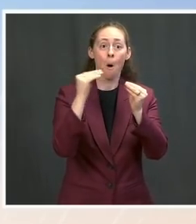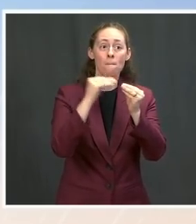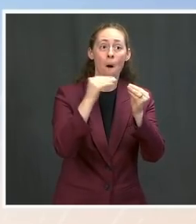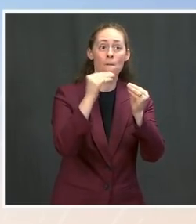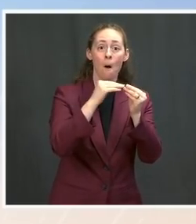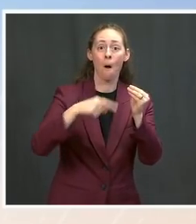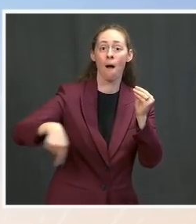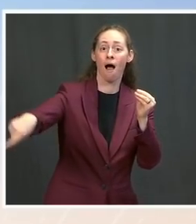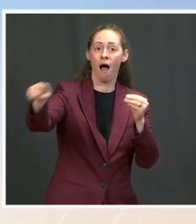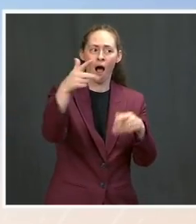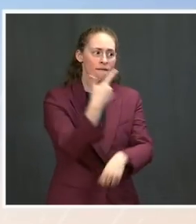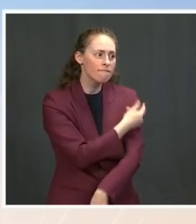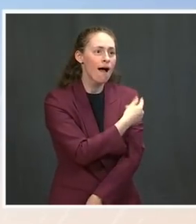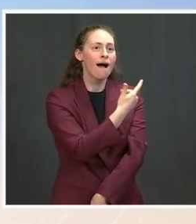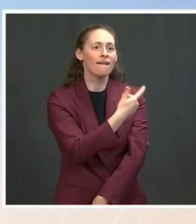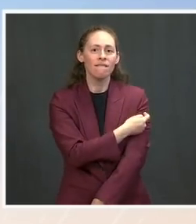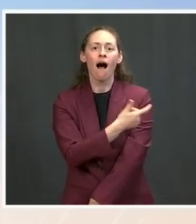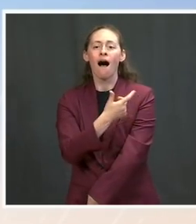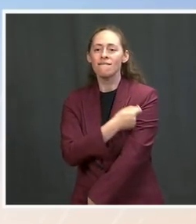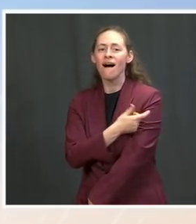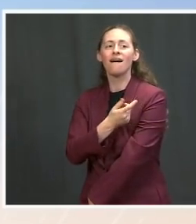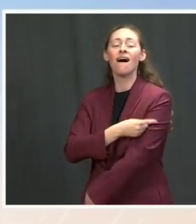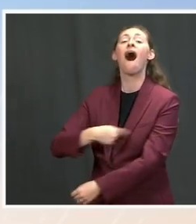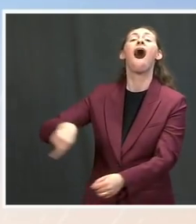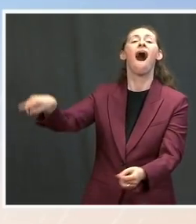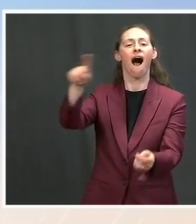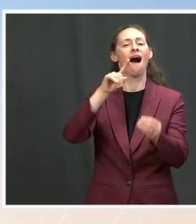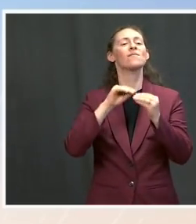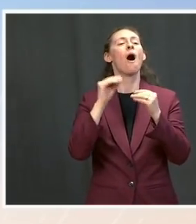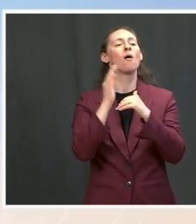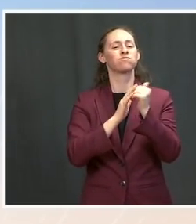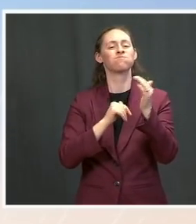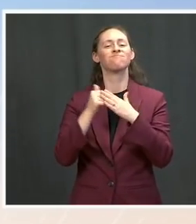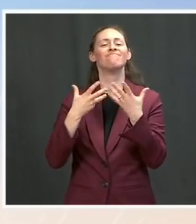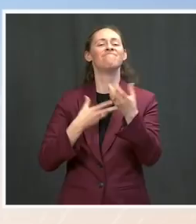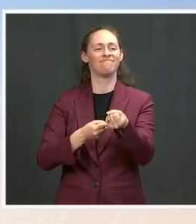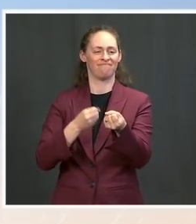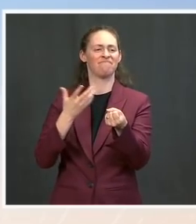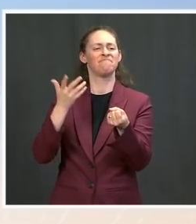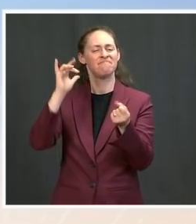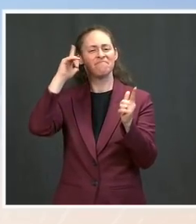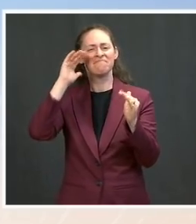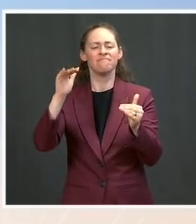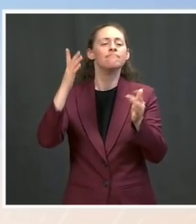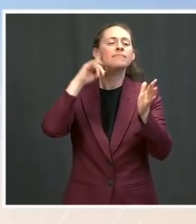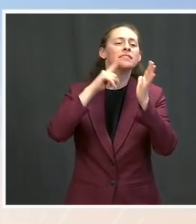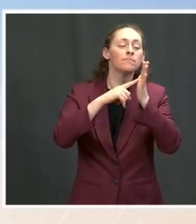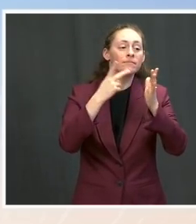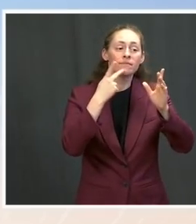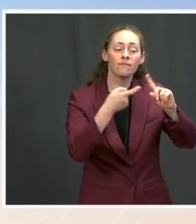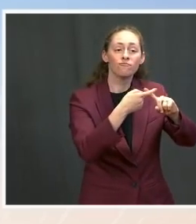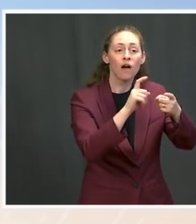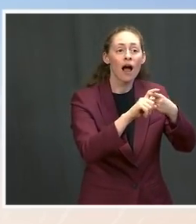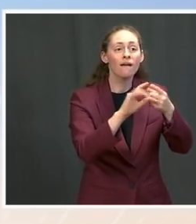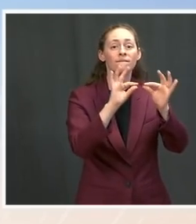that was what we anticipated and hoped for, given if your friend or your neighbor or somebody in your community is vaccinated,